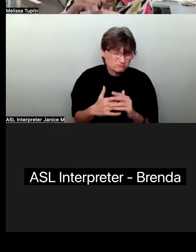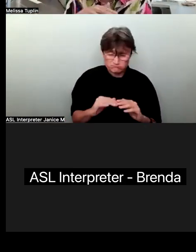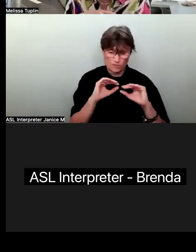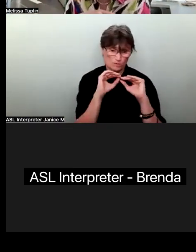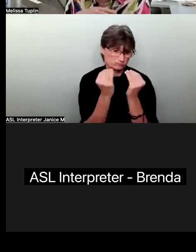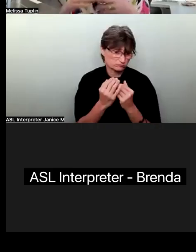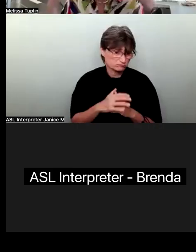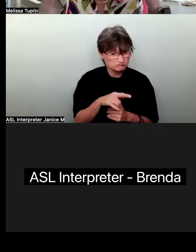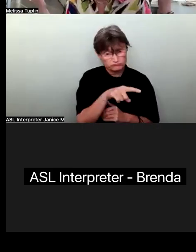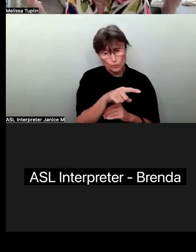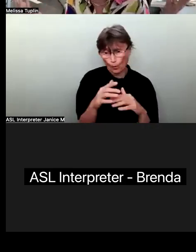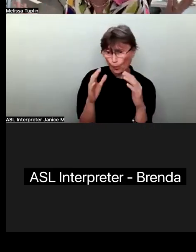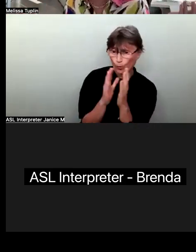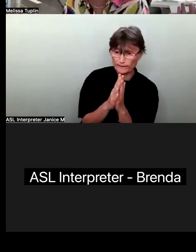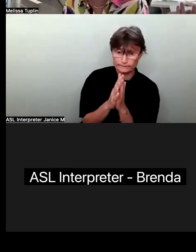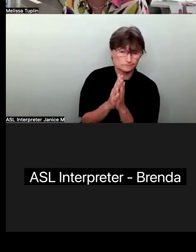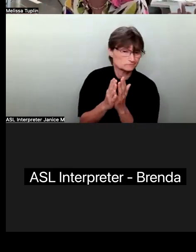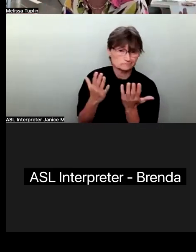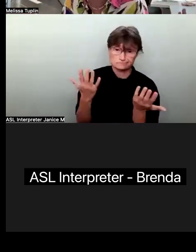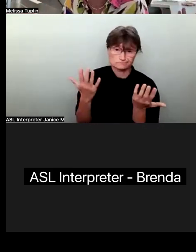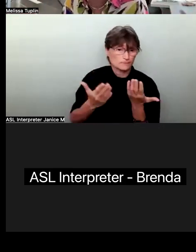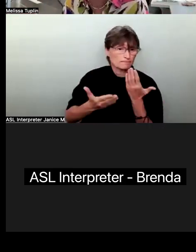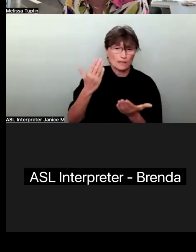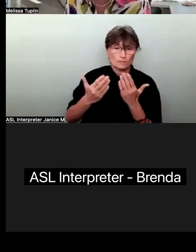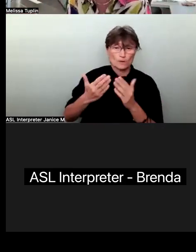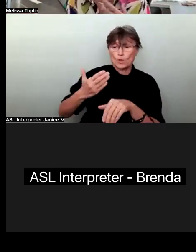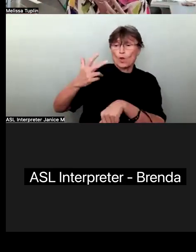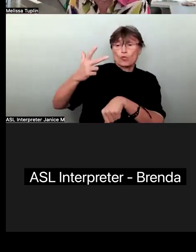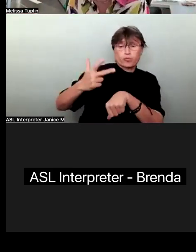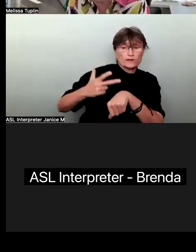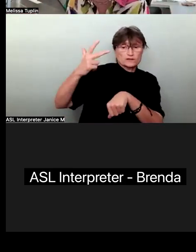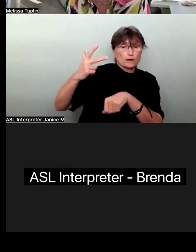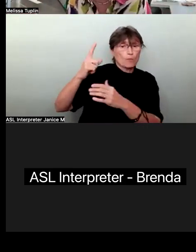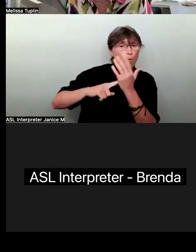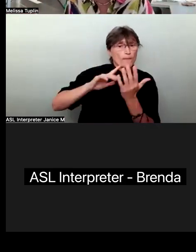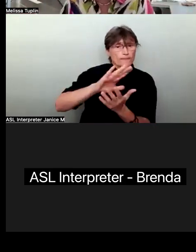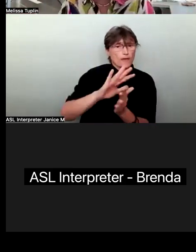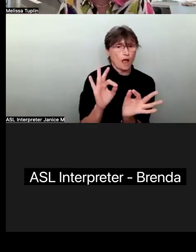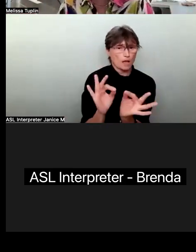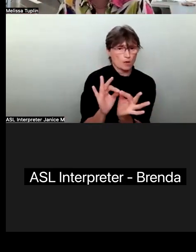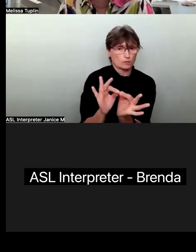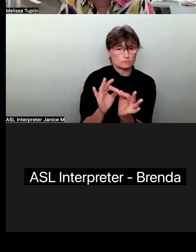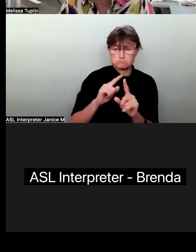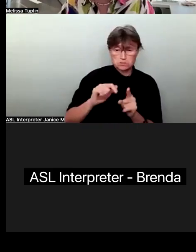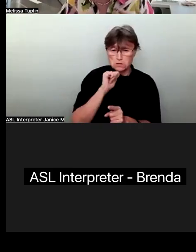request quadrupling of their current grant amount with no clear articulation of why,